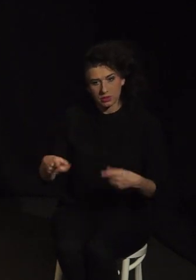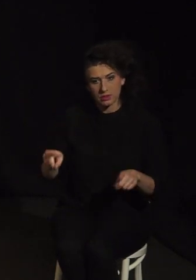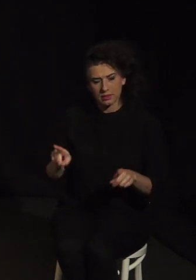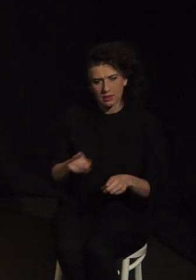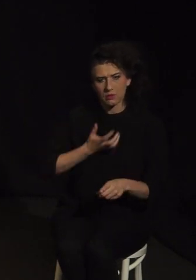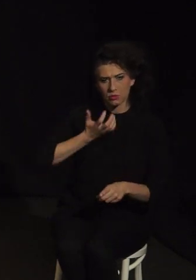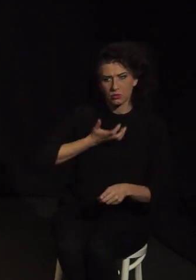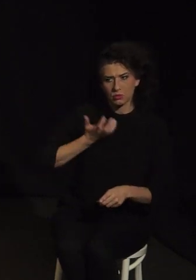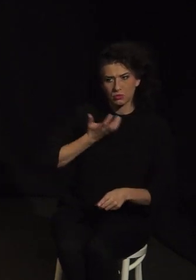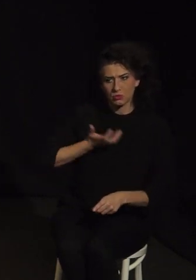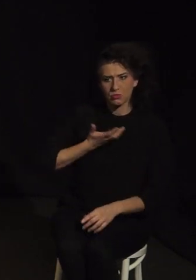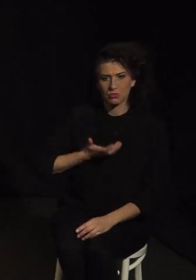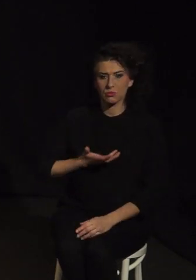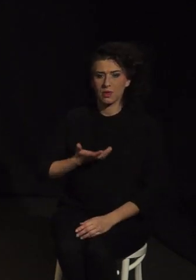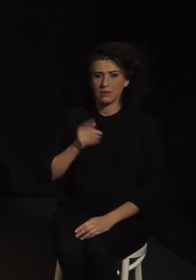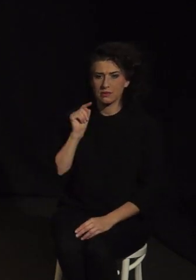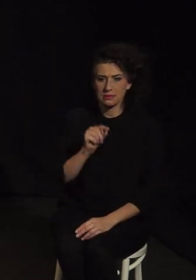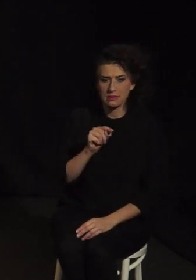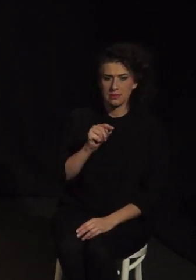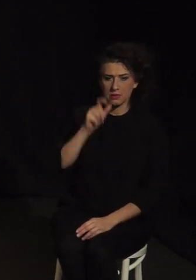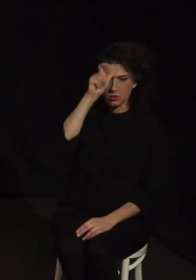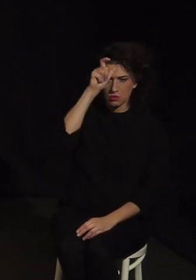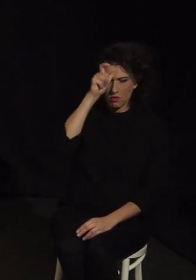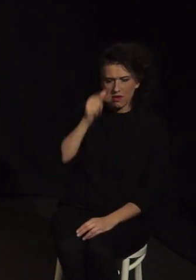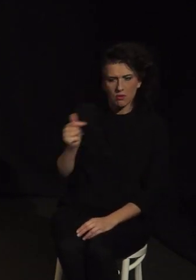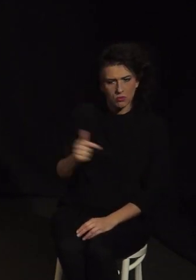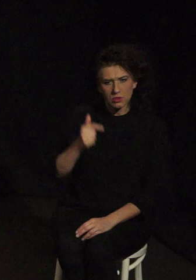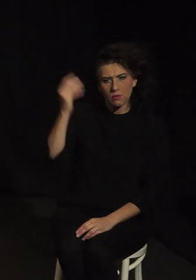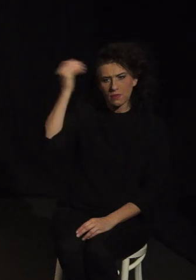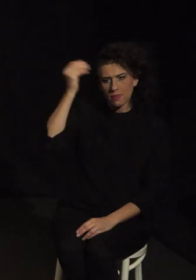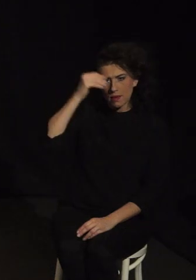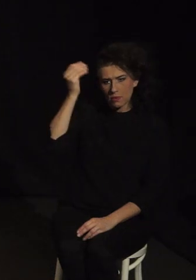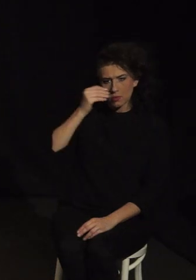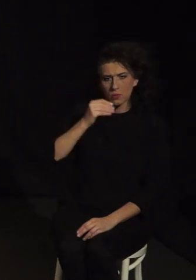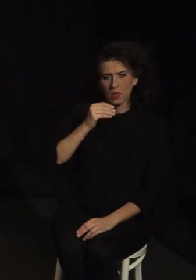We had to learn it and notice it,